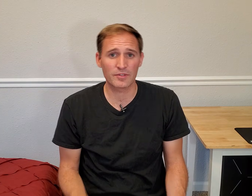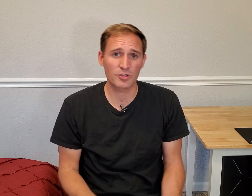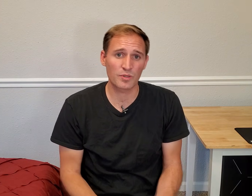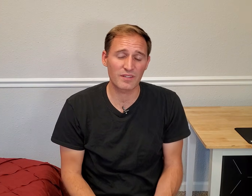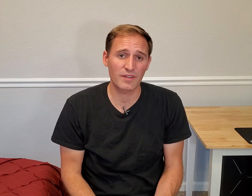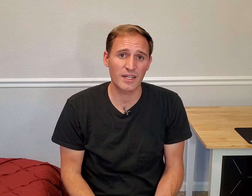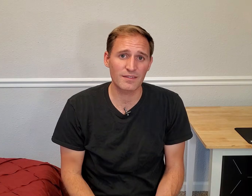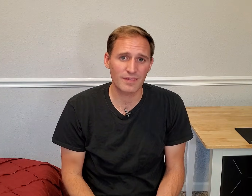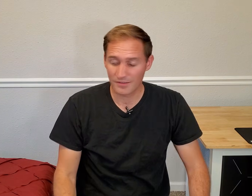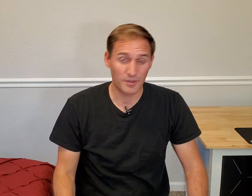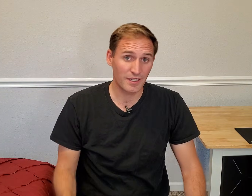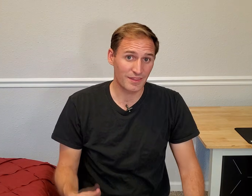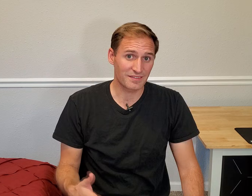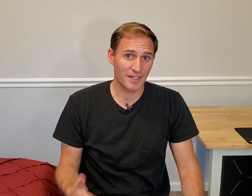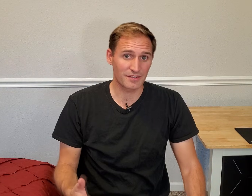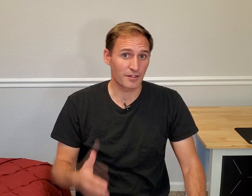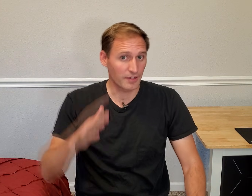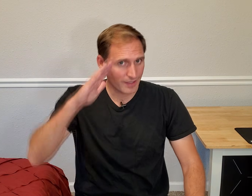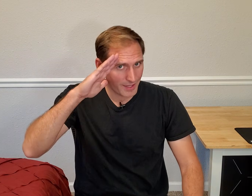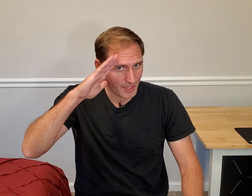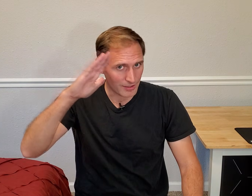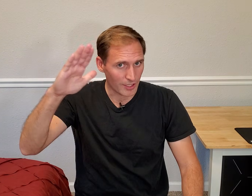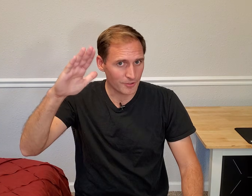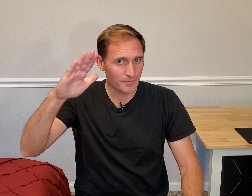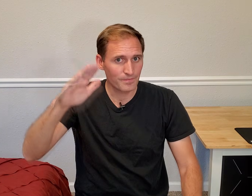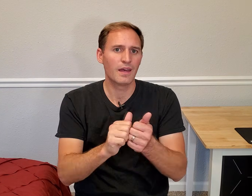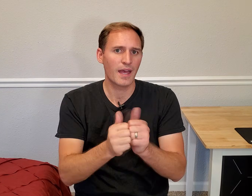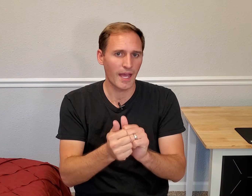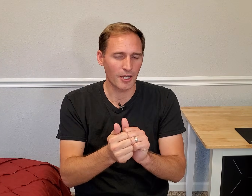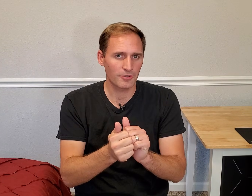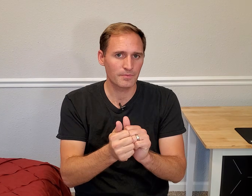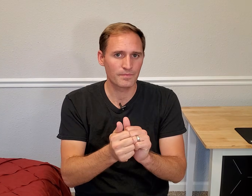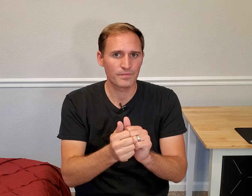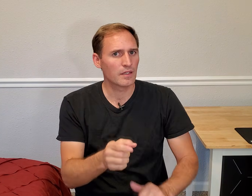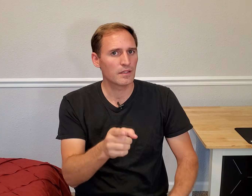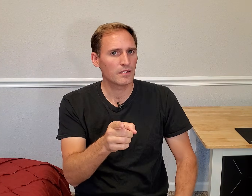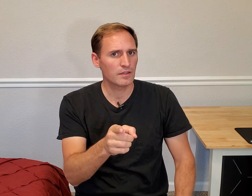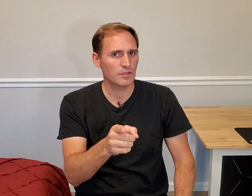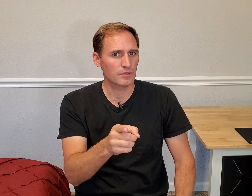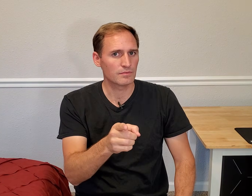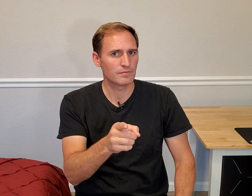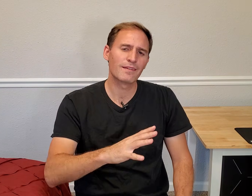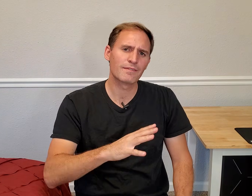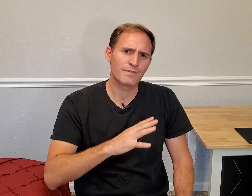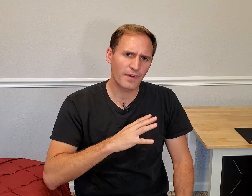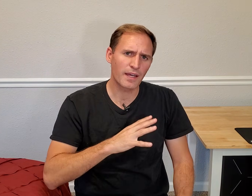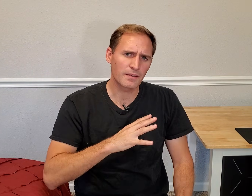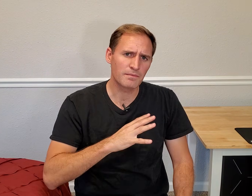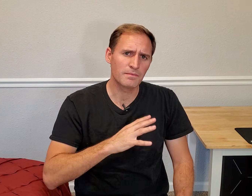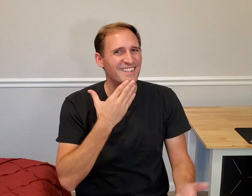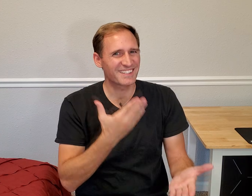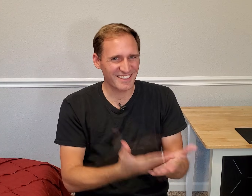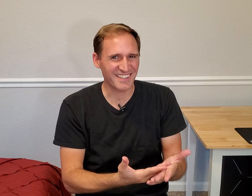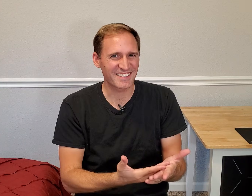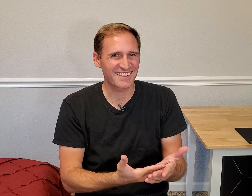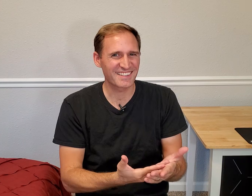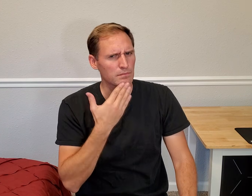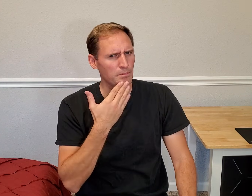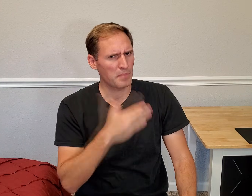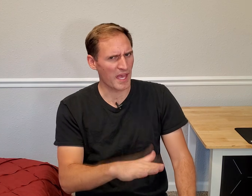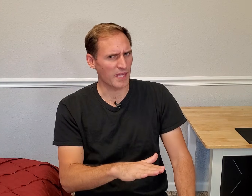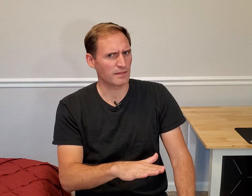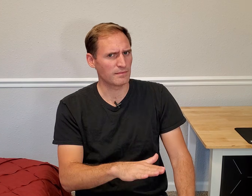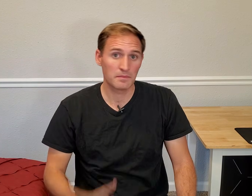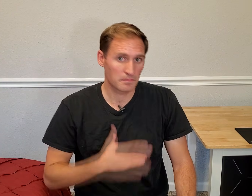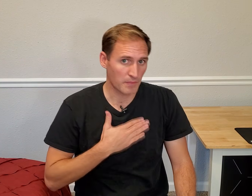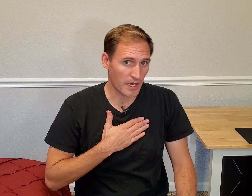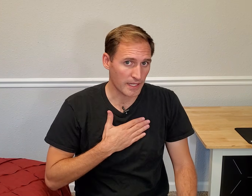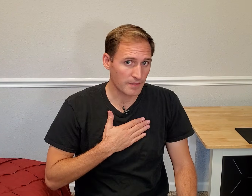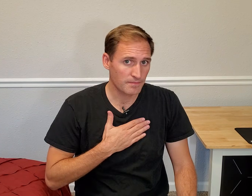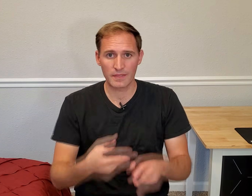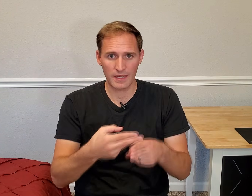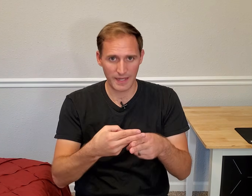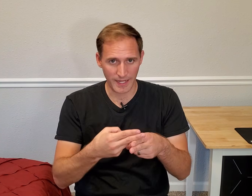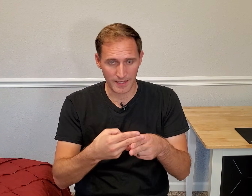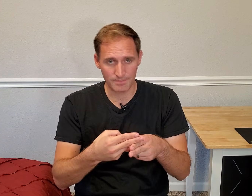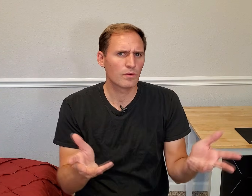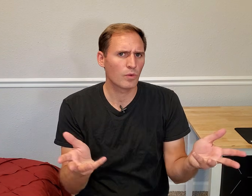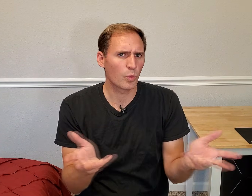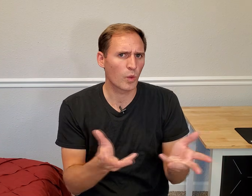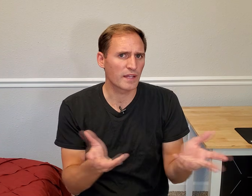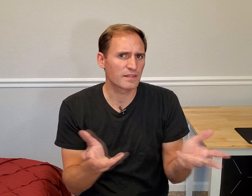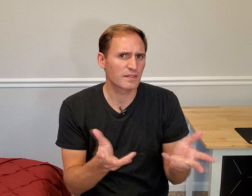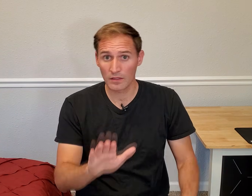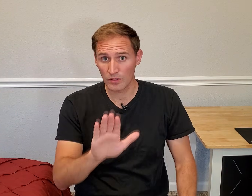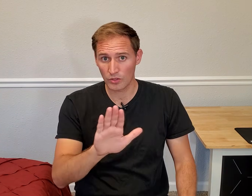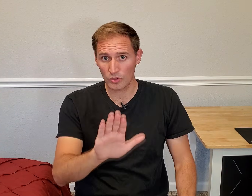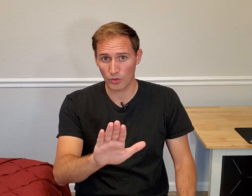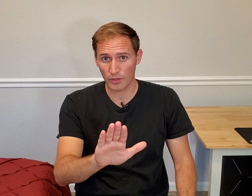all 25 so again the signs are, hello how you fine good bad my name what your